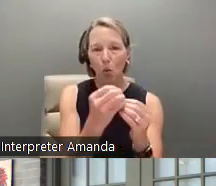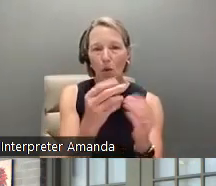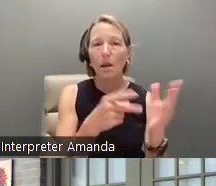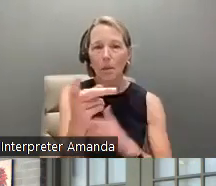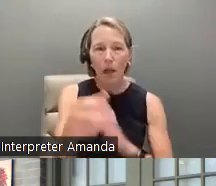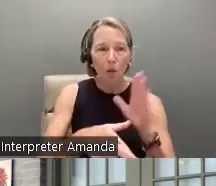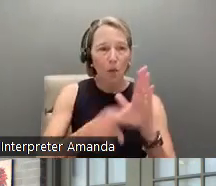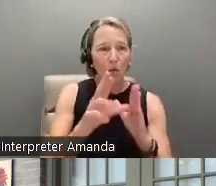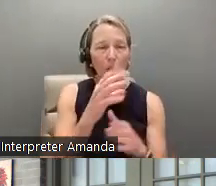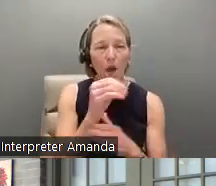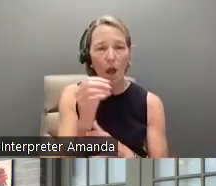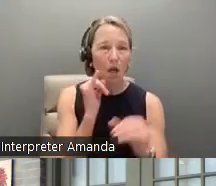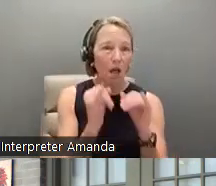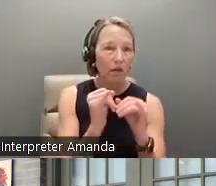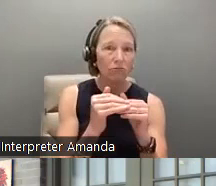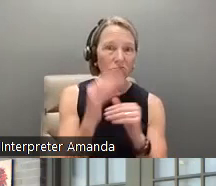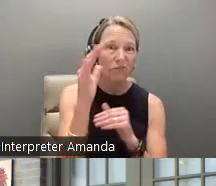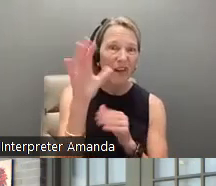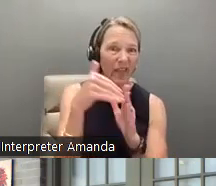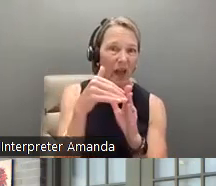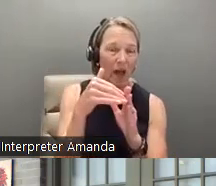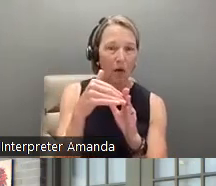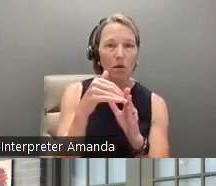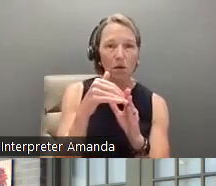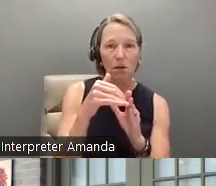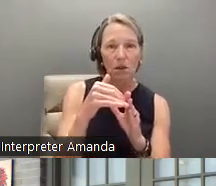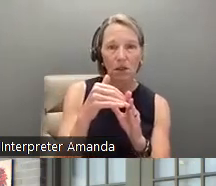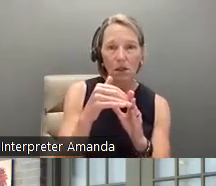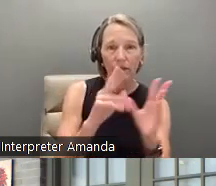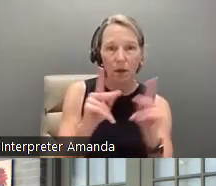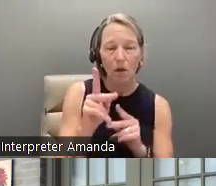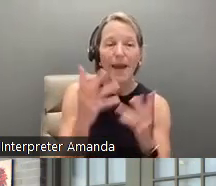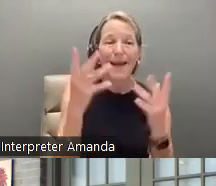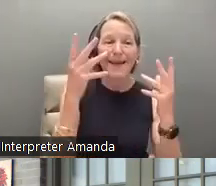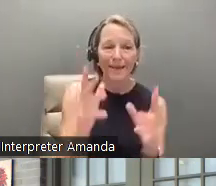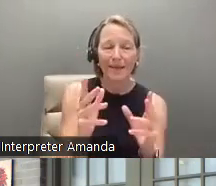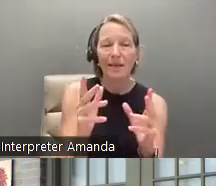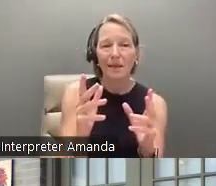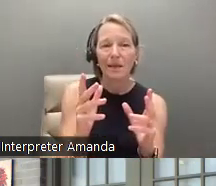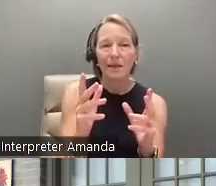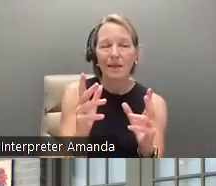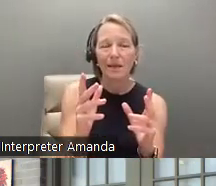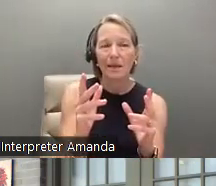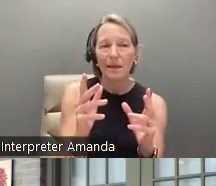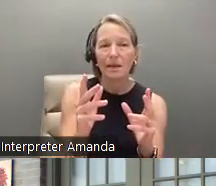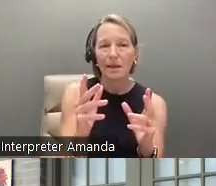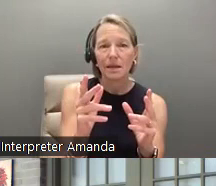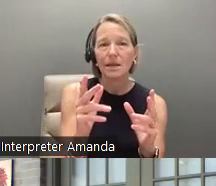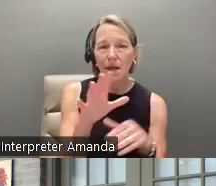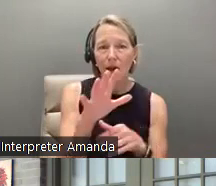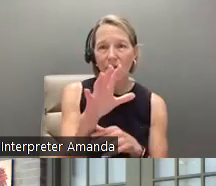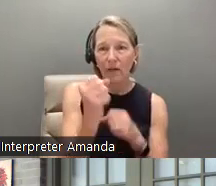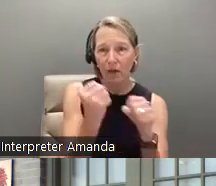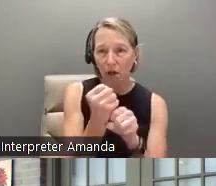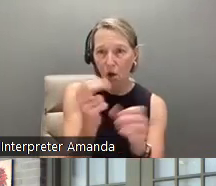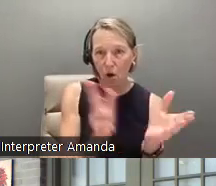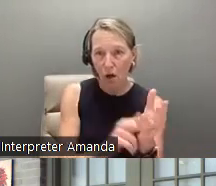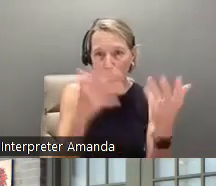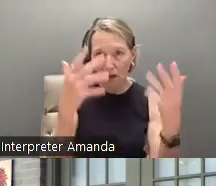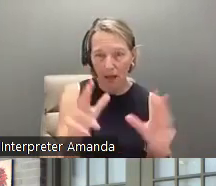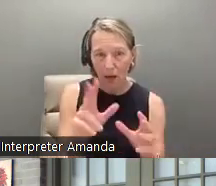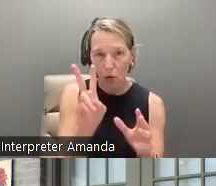interviewed over 5000 beneficiaries um once this the con the five-year contract had ended in 2016.